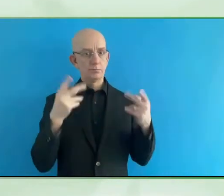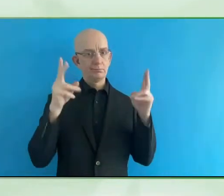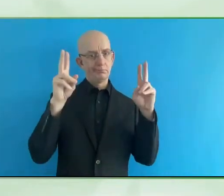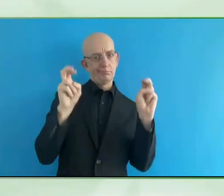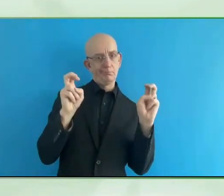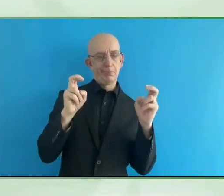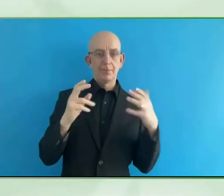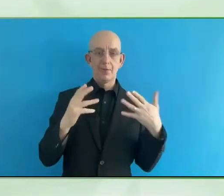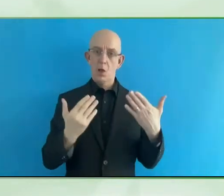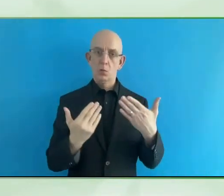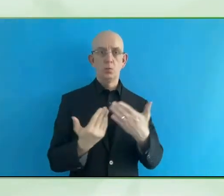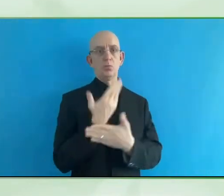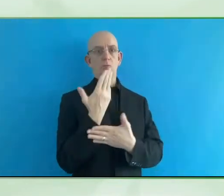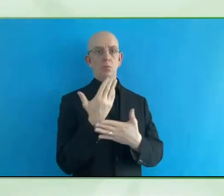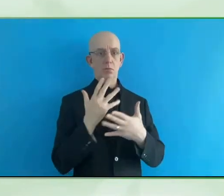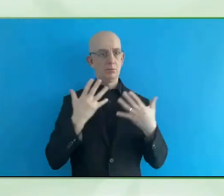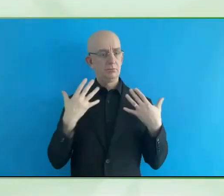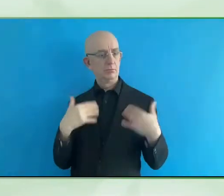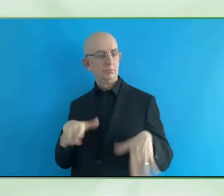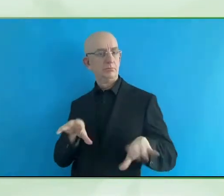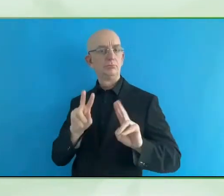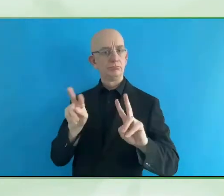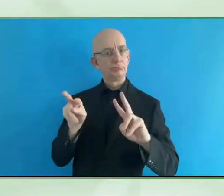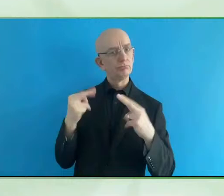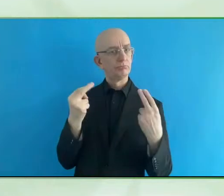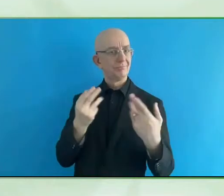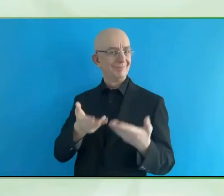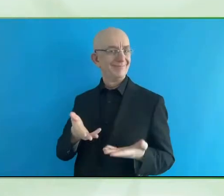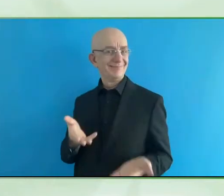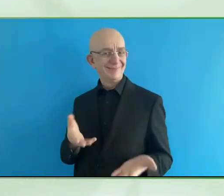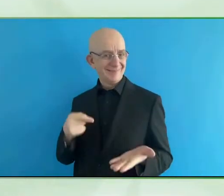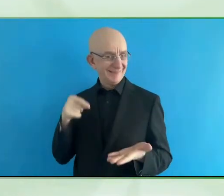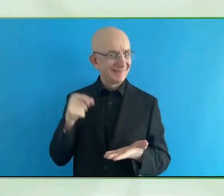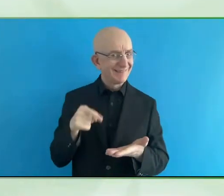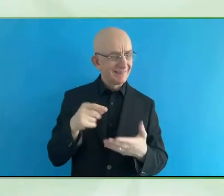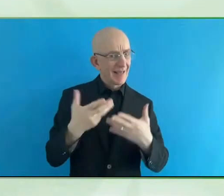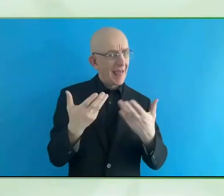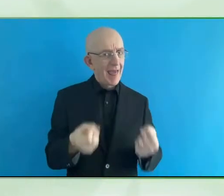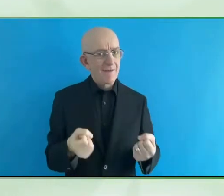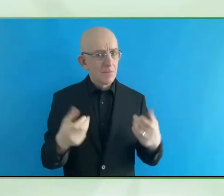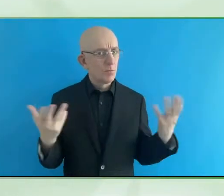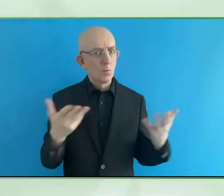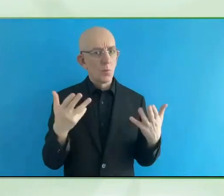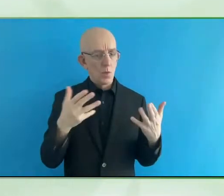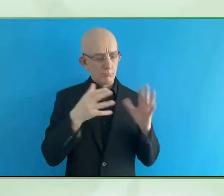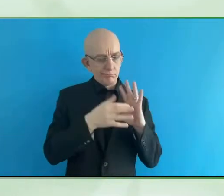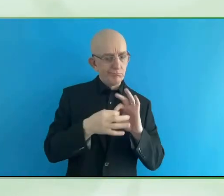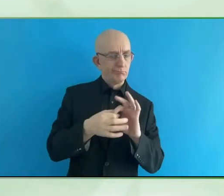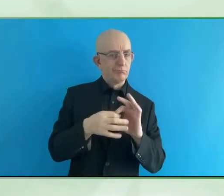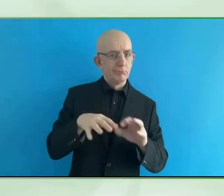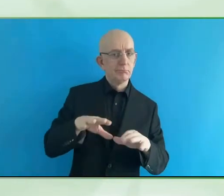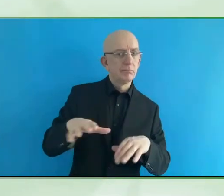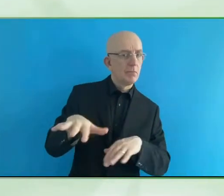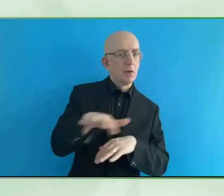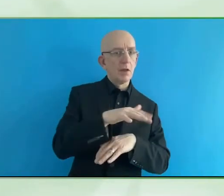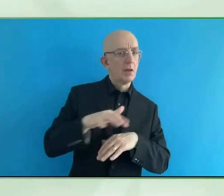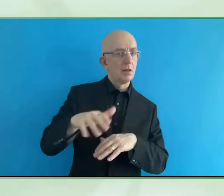If each of you in this room talked about this to five other people, it is certainly a movement.